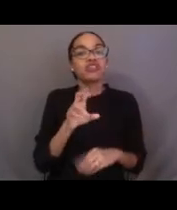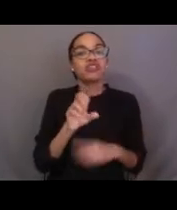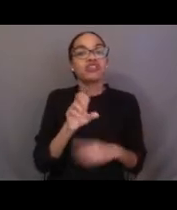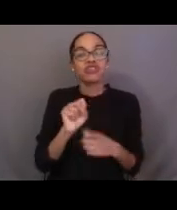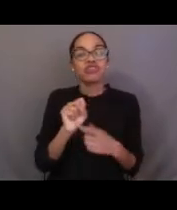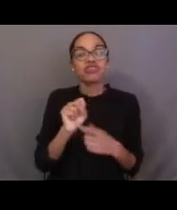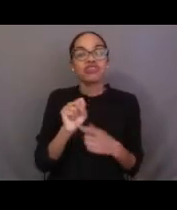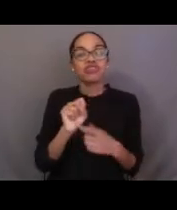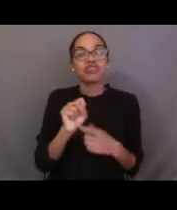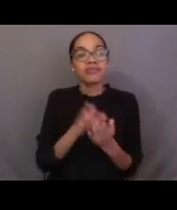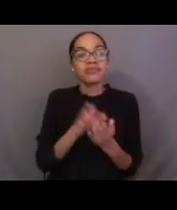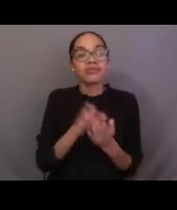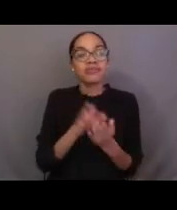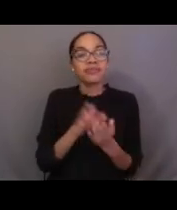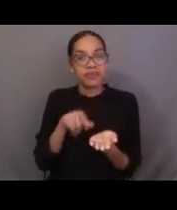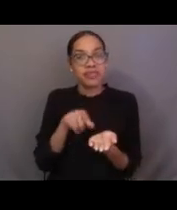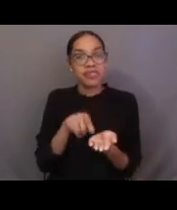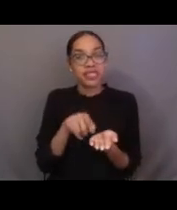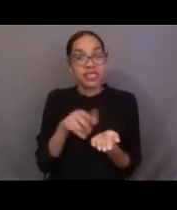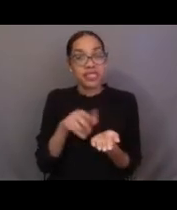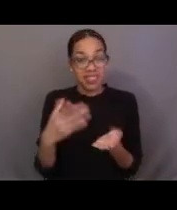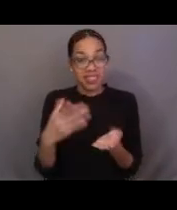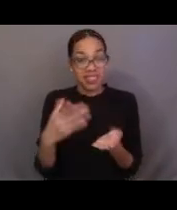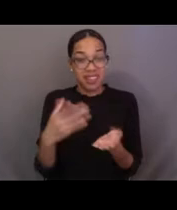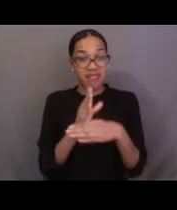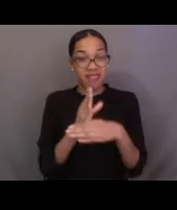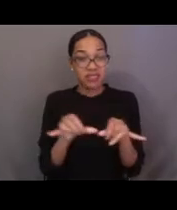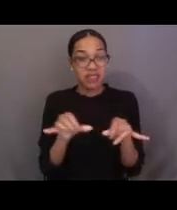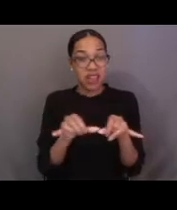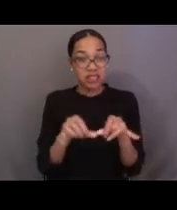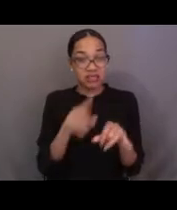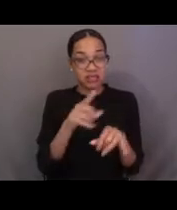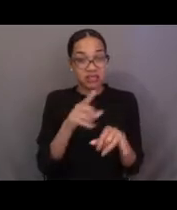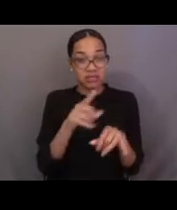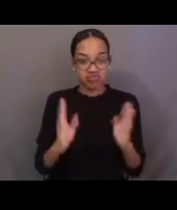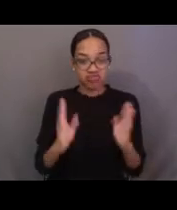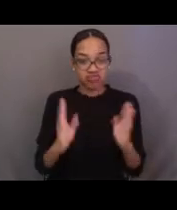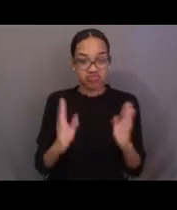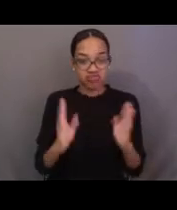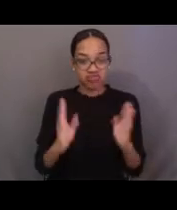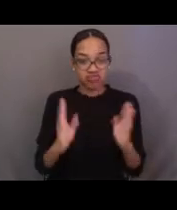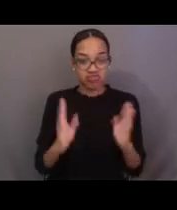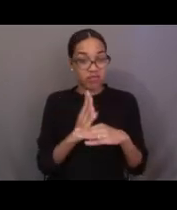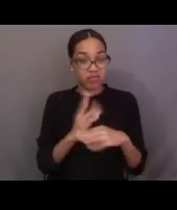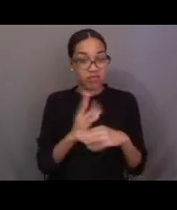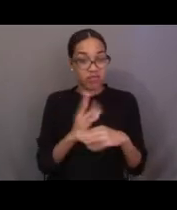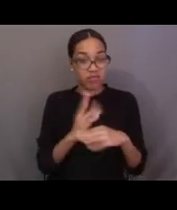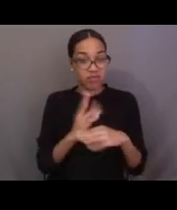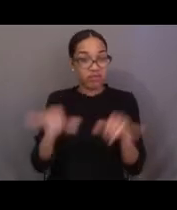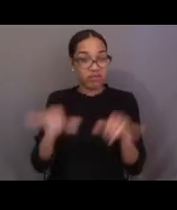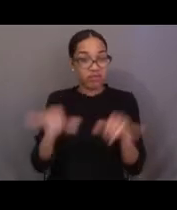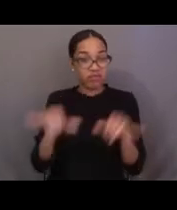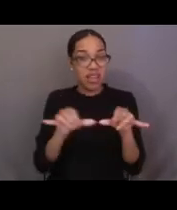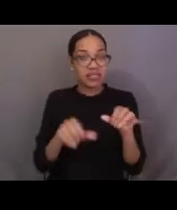is that an average size, the ones that you put in- Go ahead. I was going to say, that's a good question.